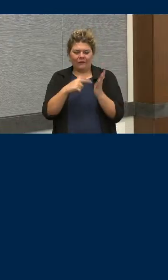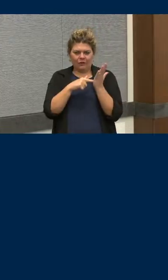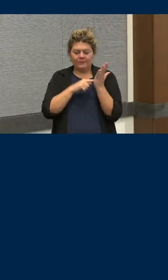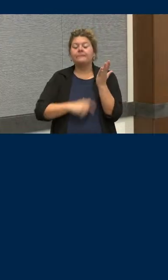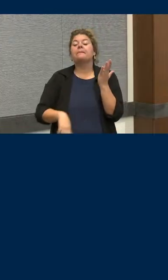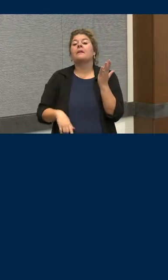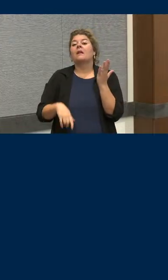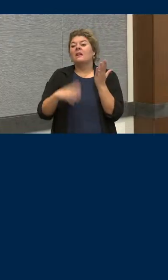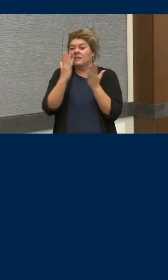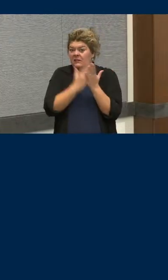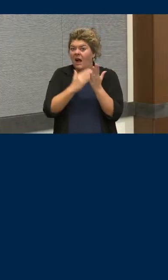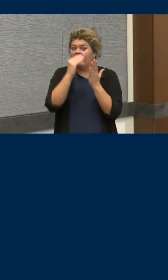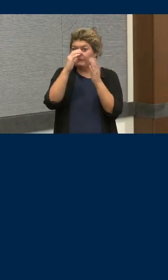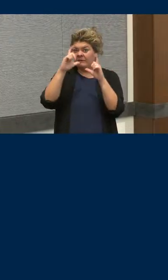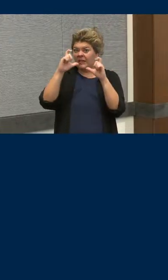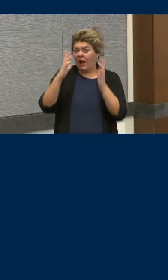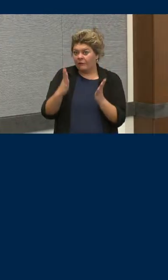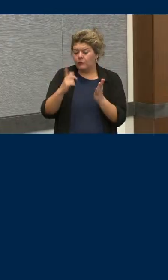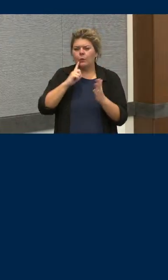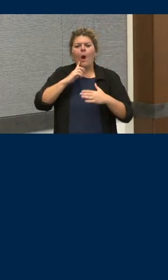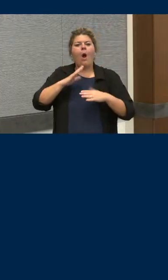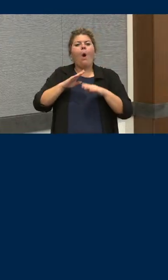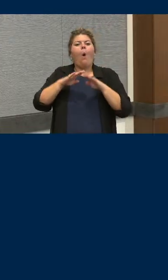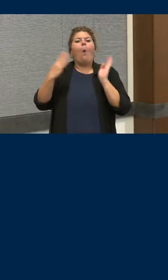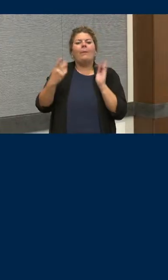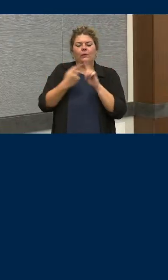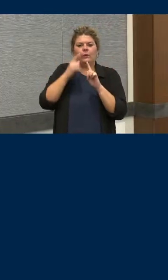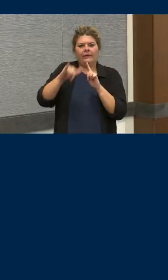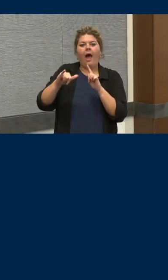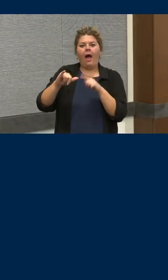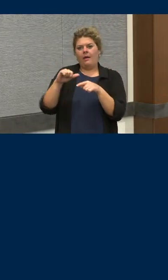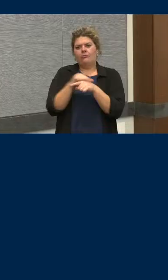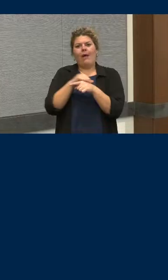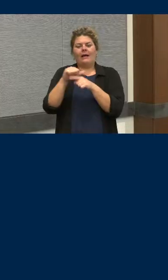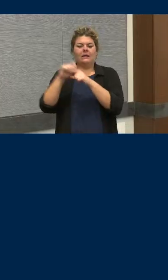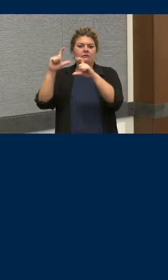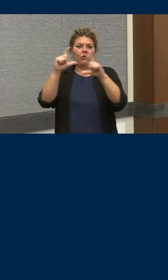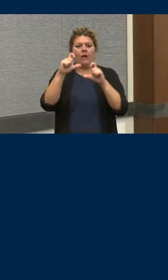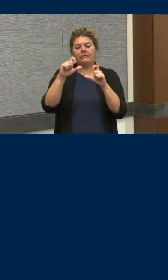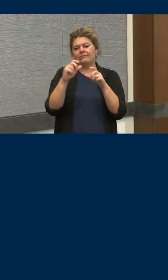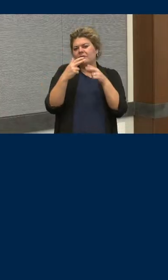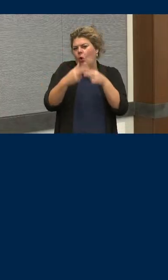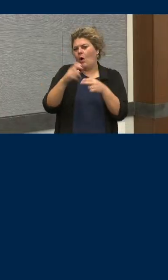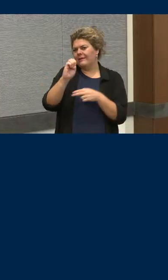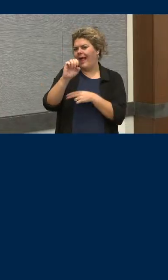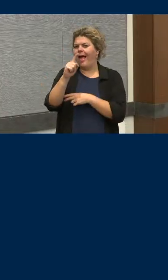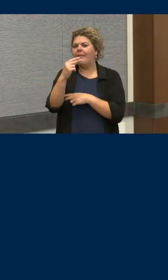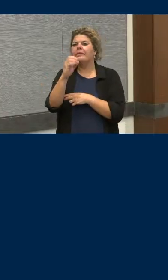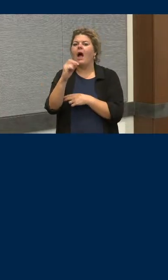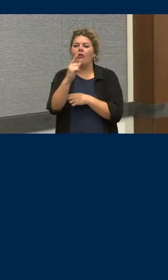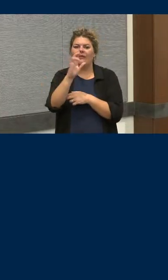photographic-practice-as- ethnography. Looking at